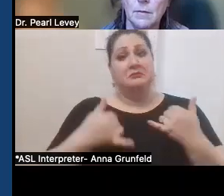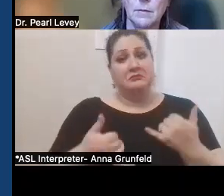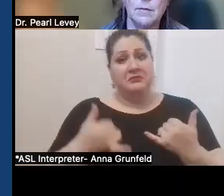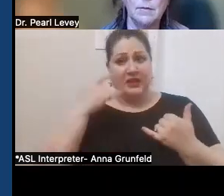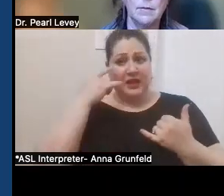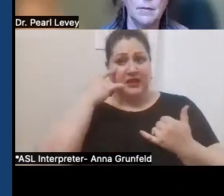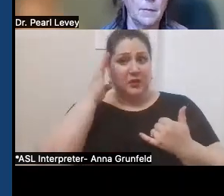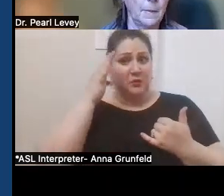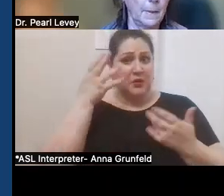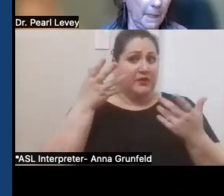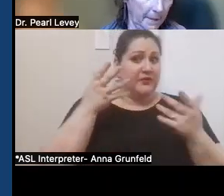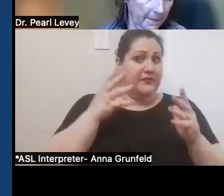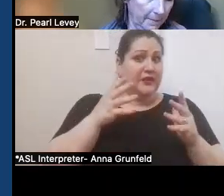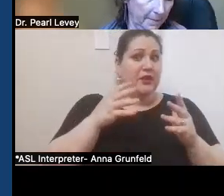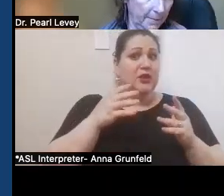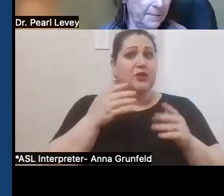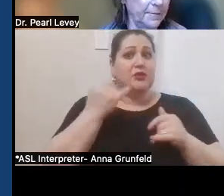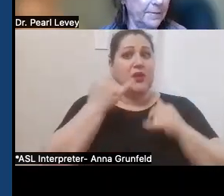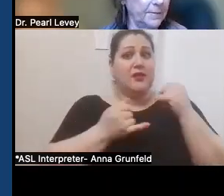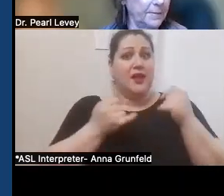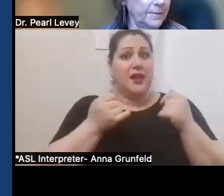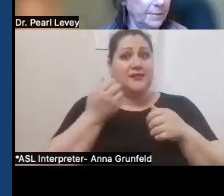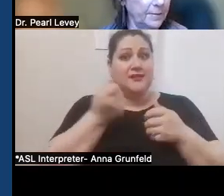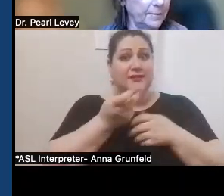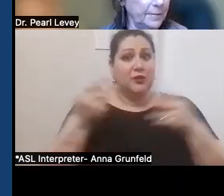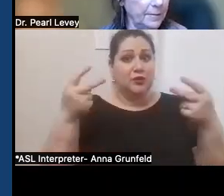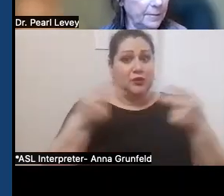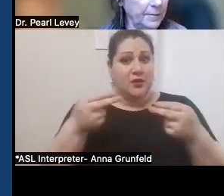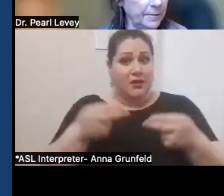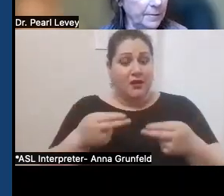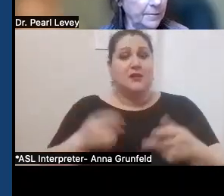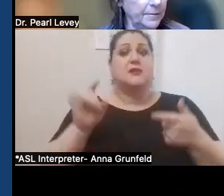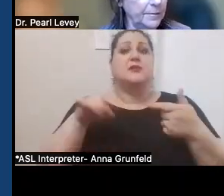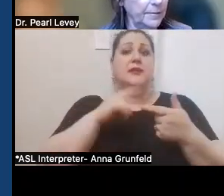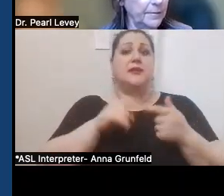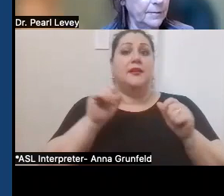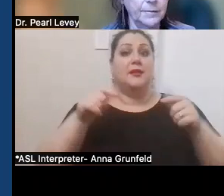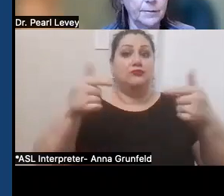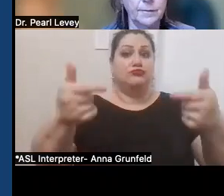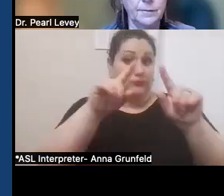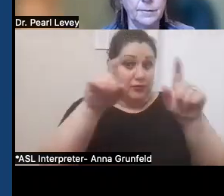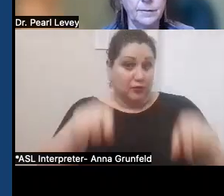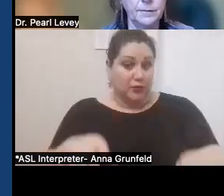then and then open it up for questions from there. So what are we thinking in terms of future trends?